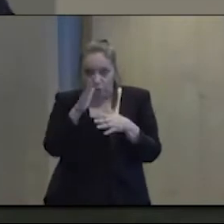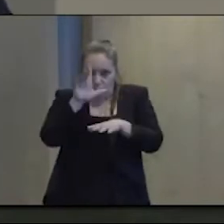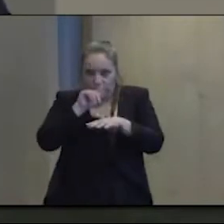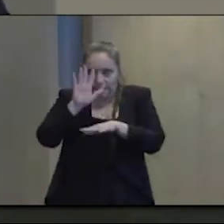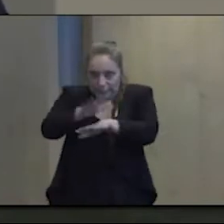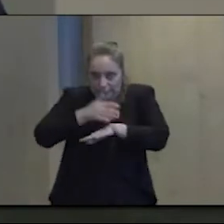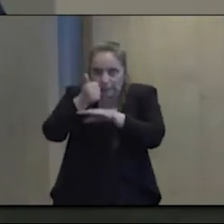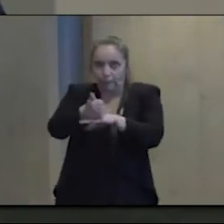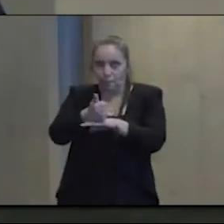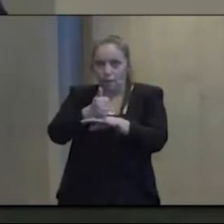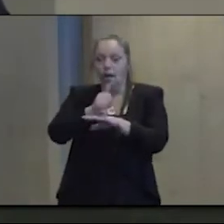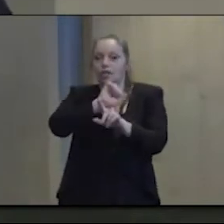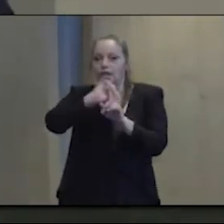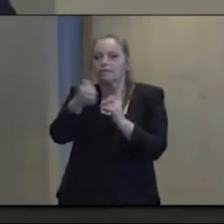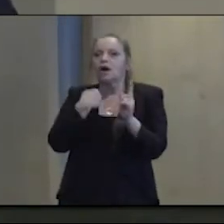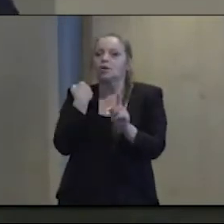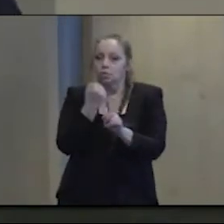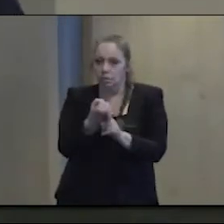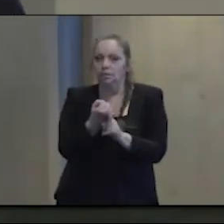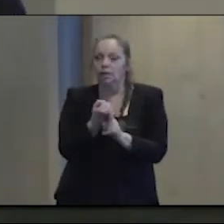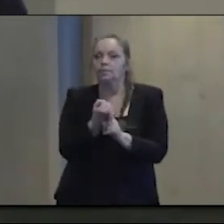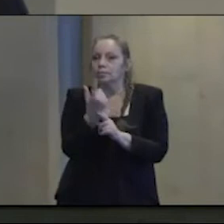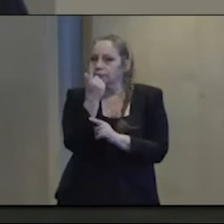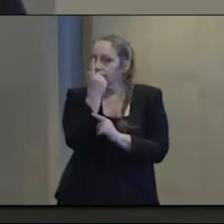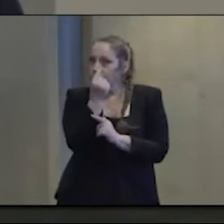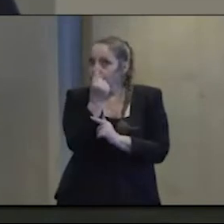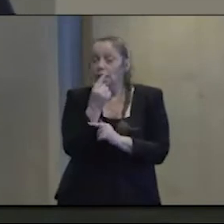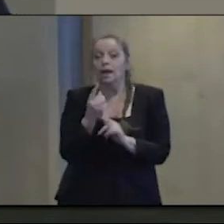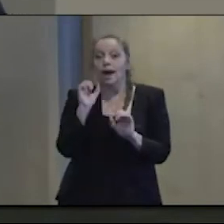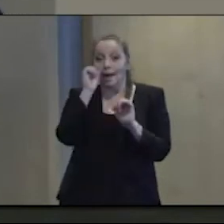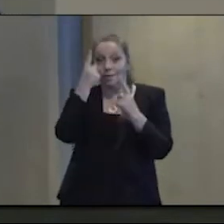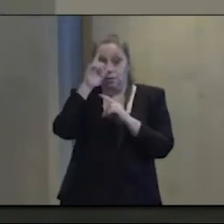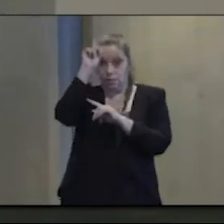with environmental impacts. So by understanding the current and potential environmental issues